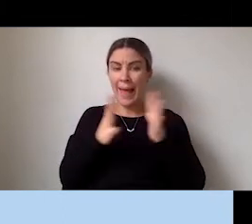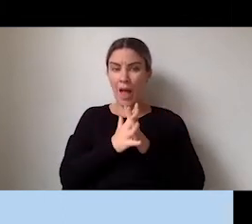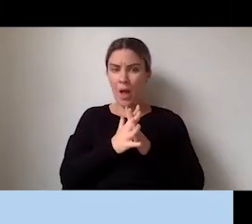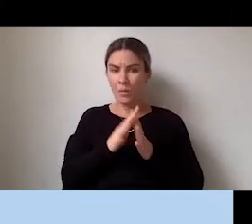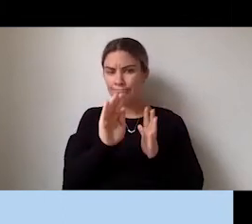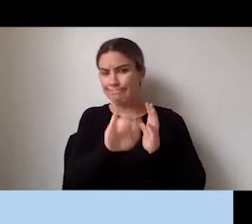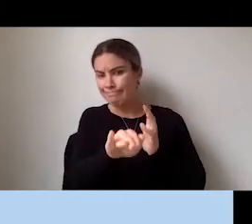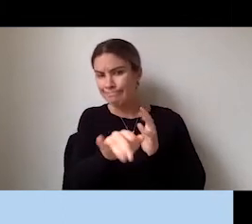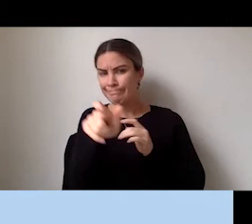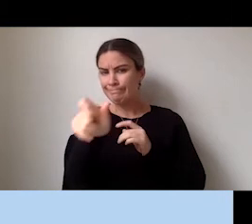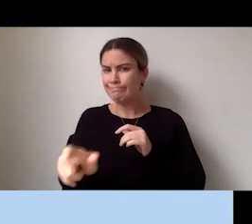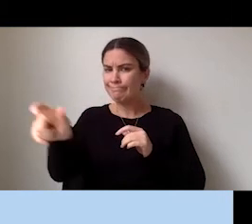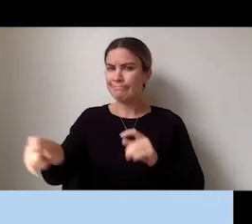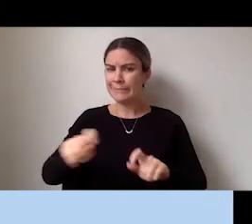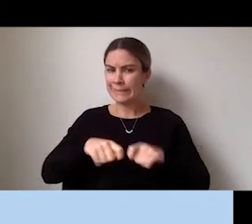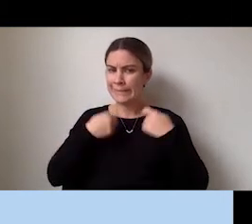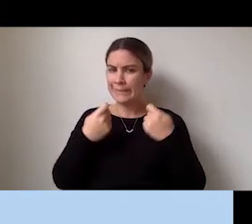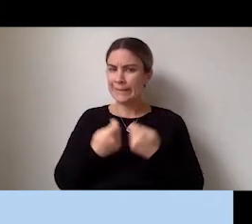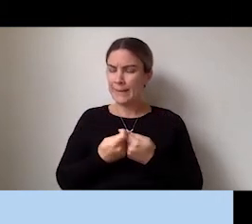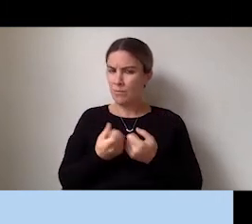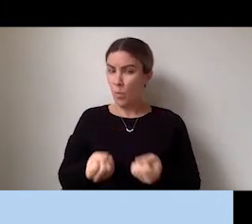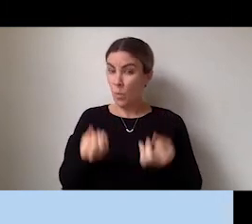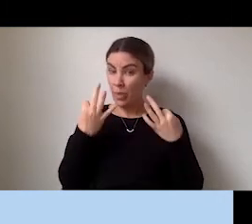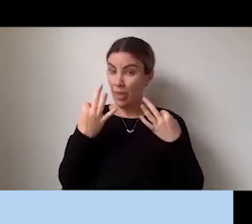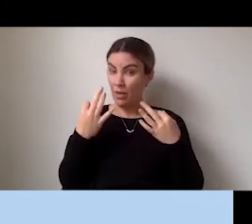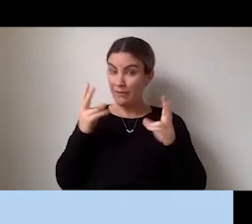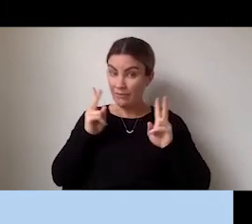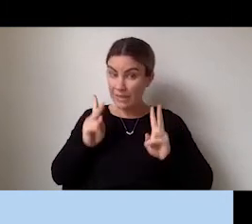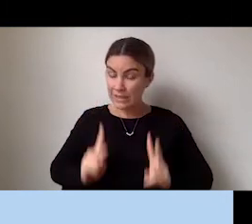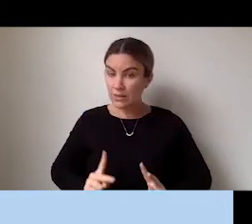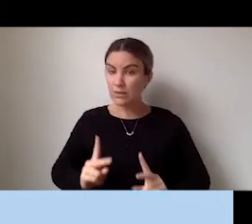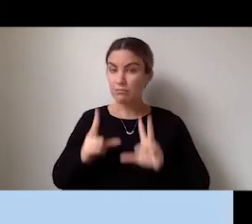So, this last question, particularly, I wanted to